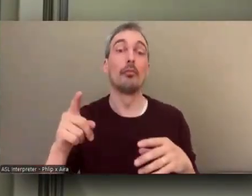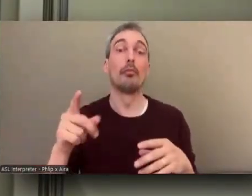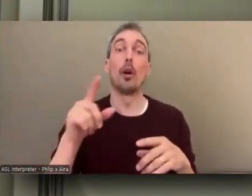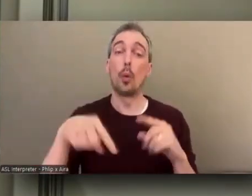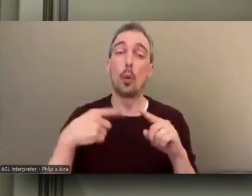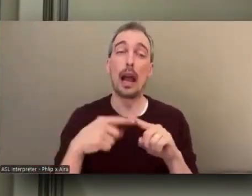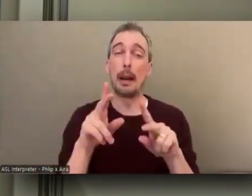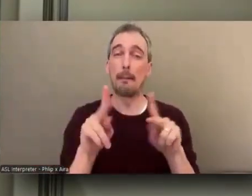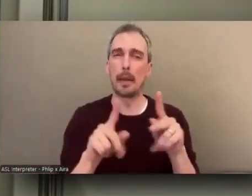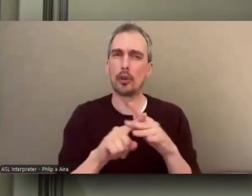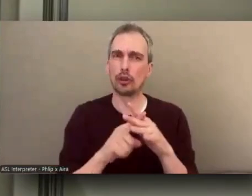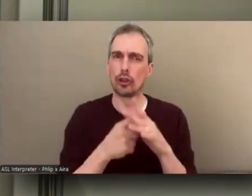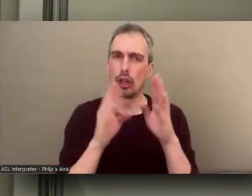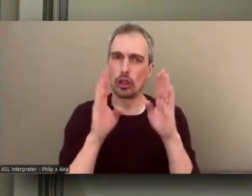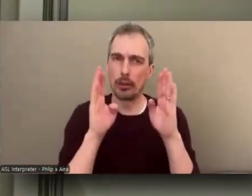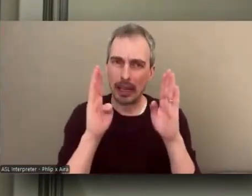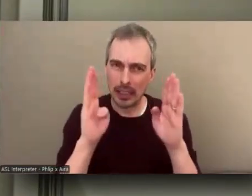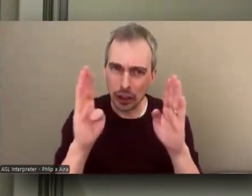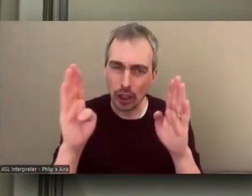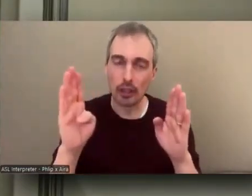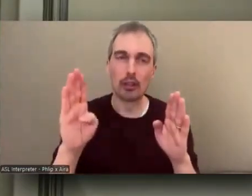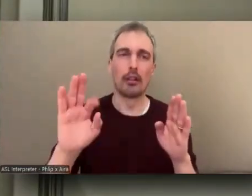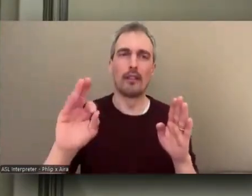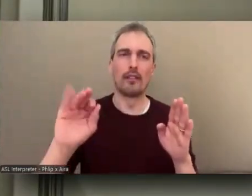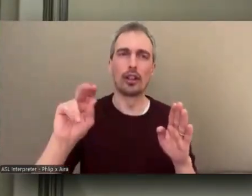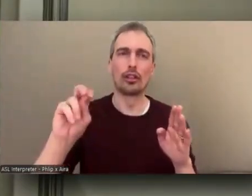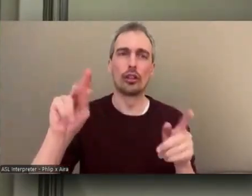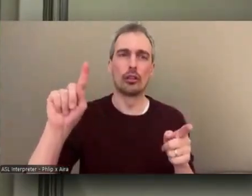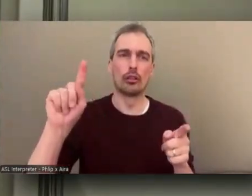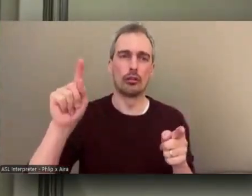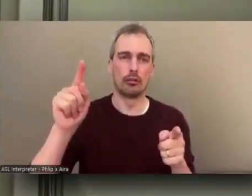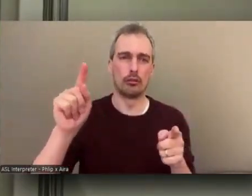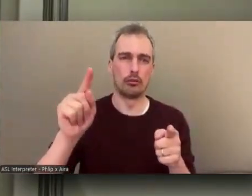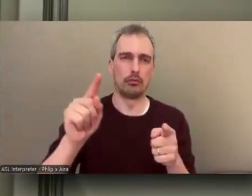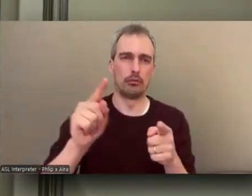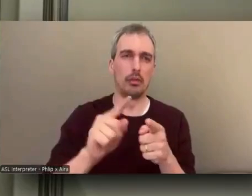It just kind of starts to happen as part of the course of doing business.